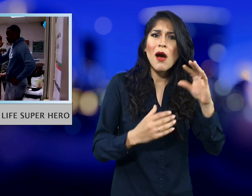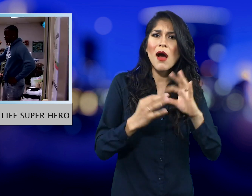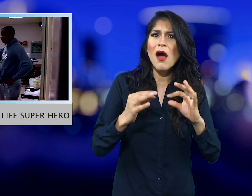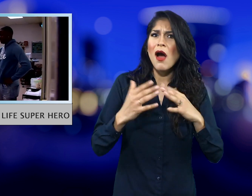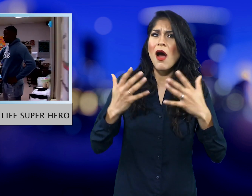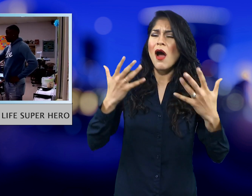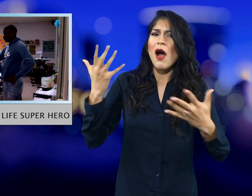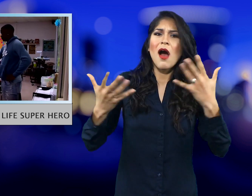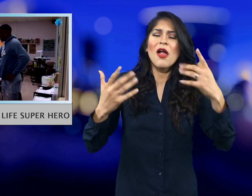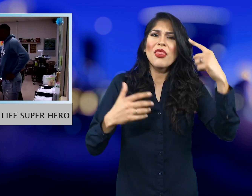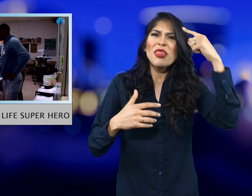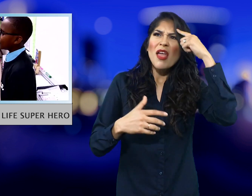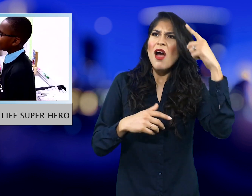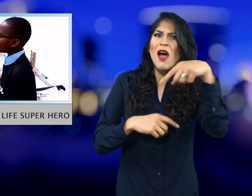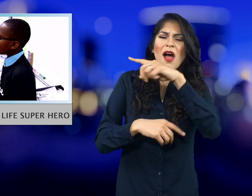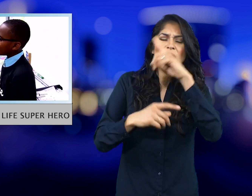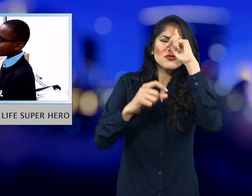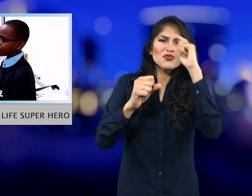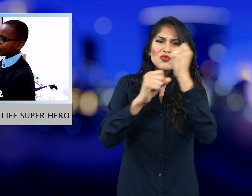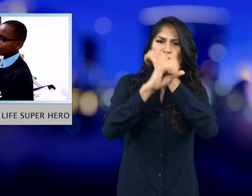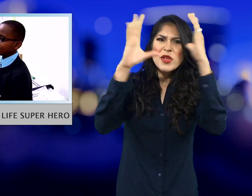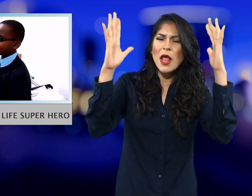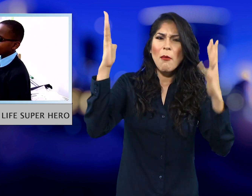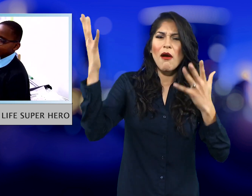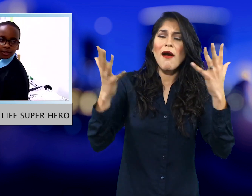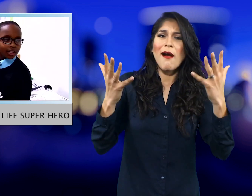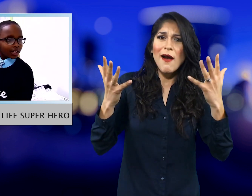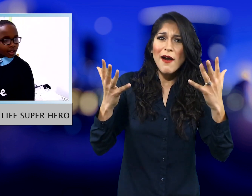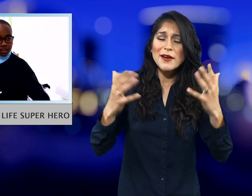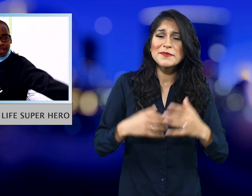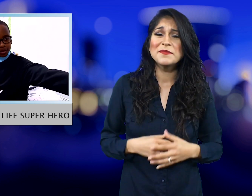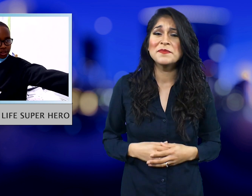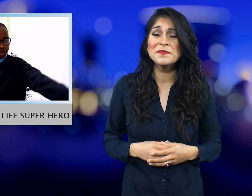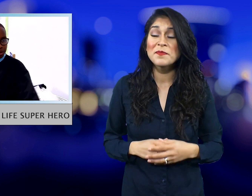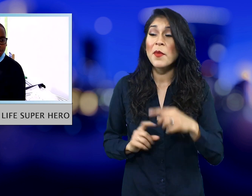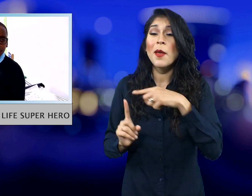Thomas said he thought he was dreaming.